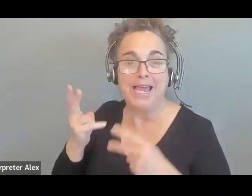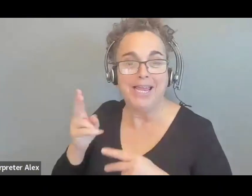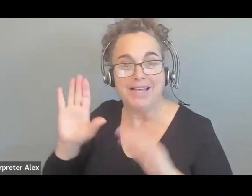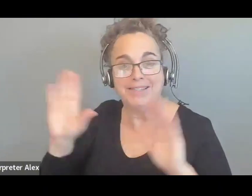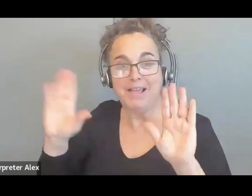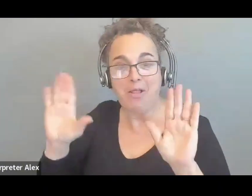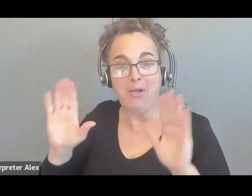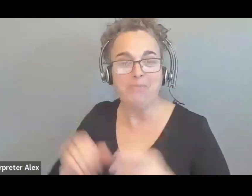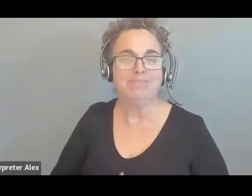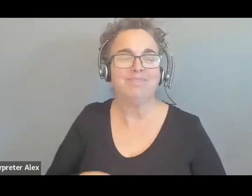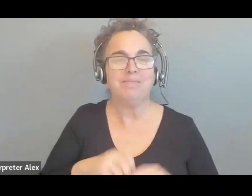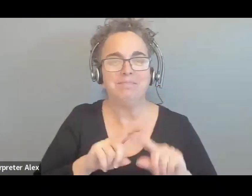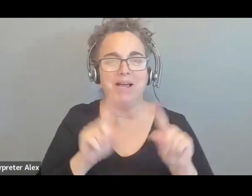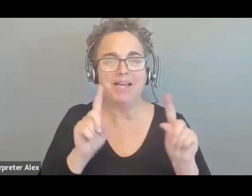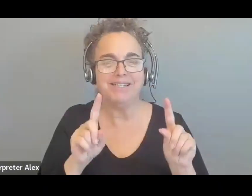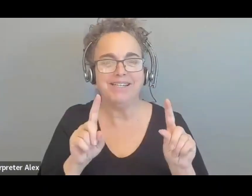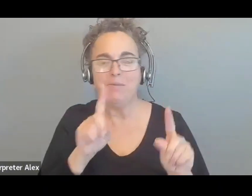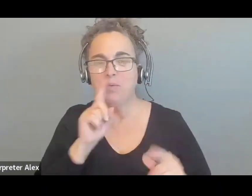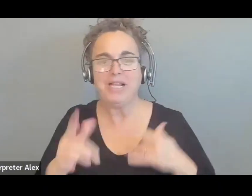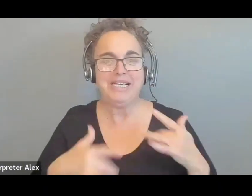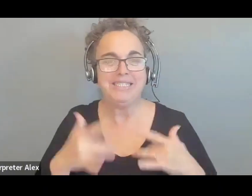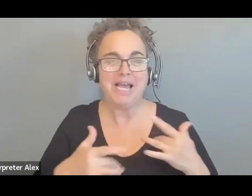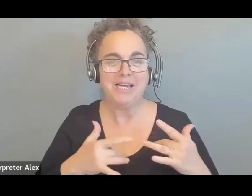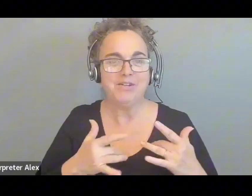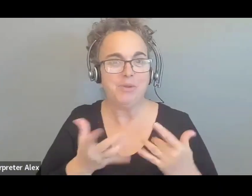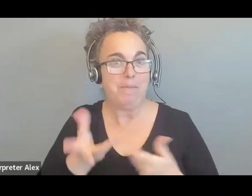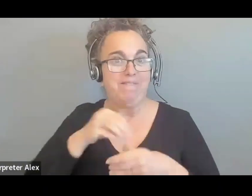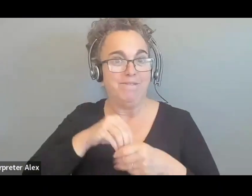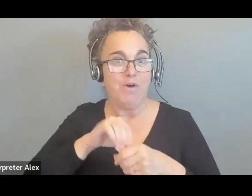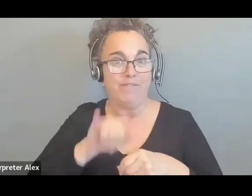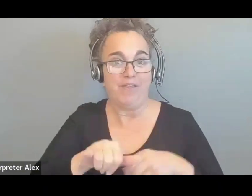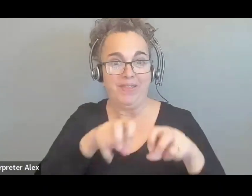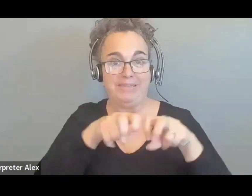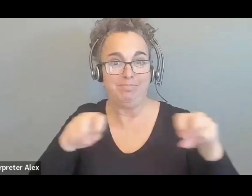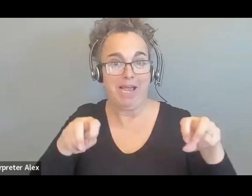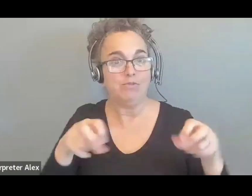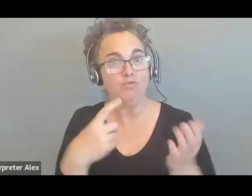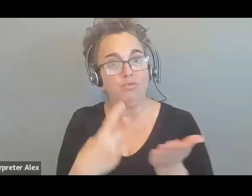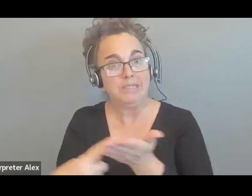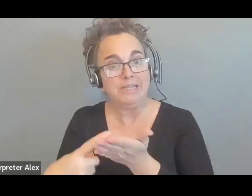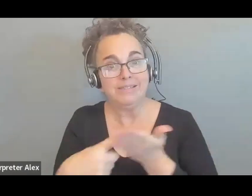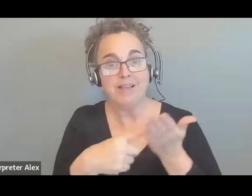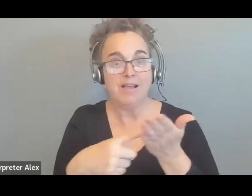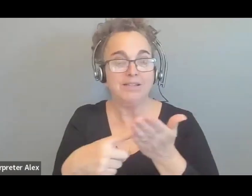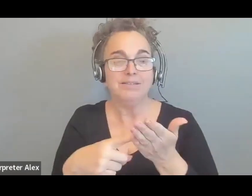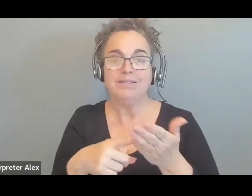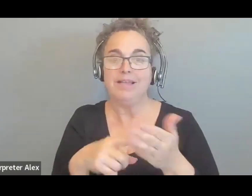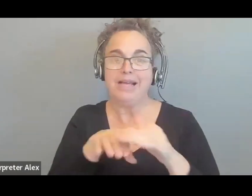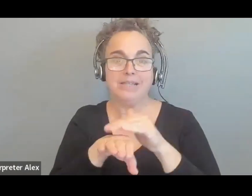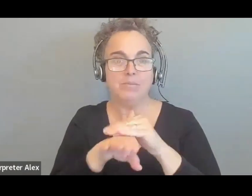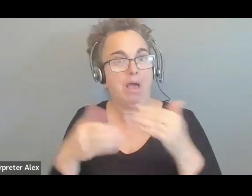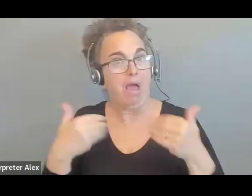But yeah, I am really excited to be a part of this panel to talk disability accessibility. I myself have disabilities,